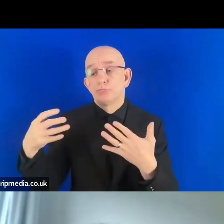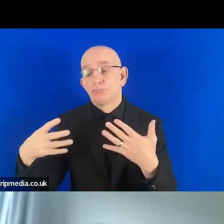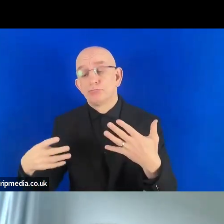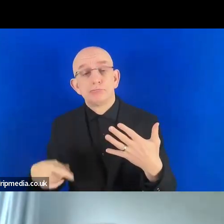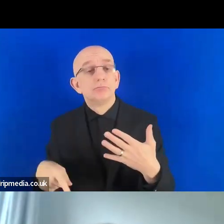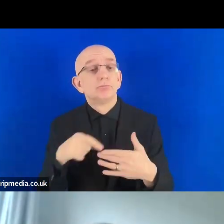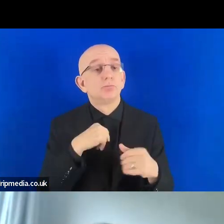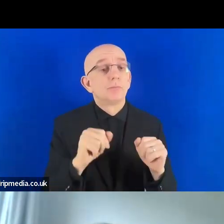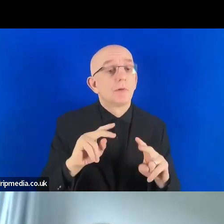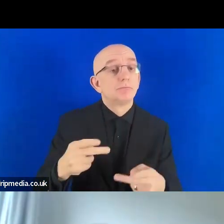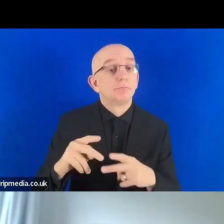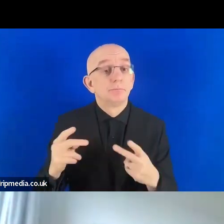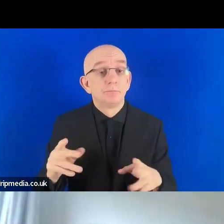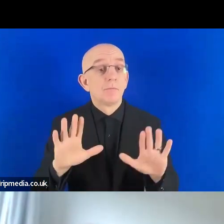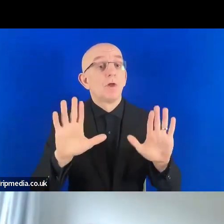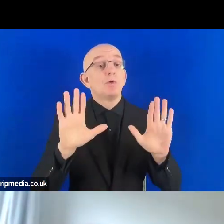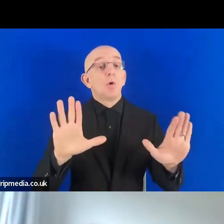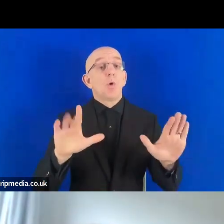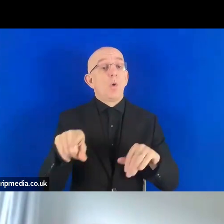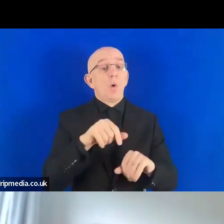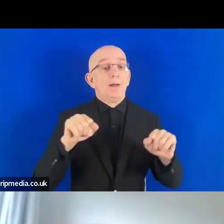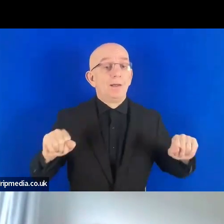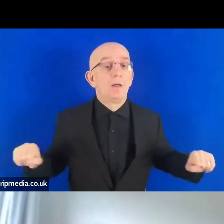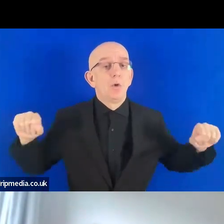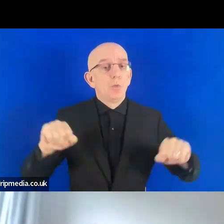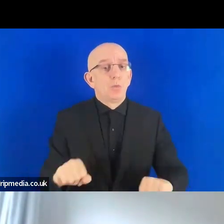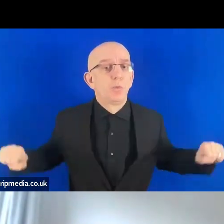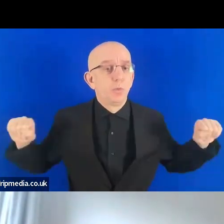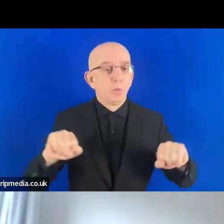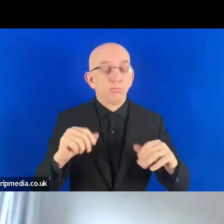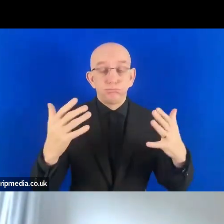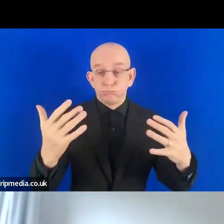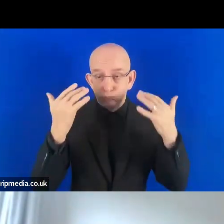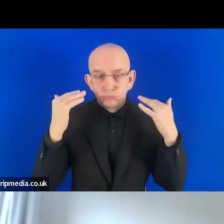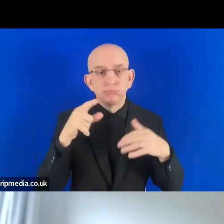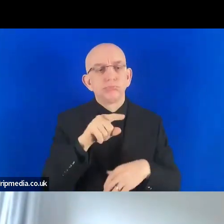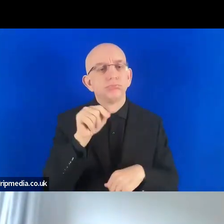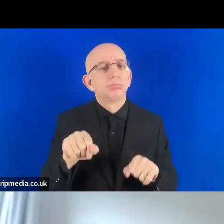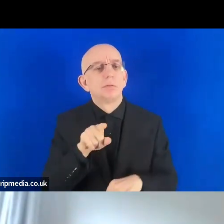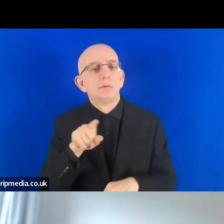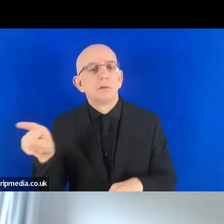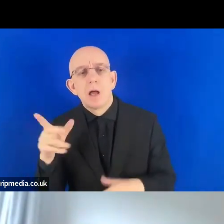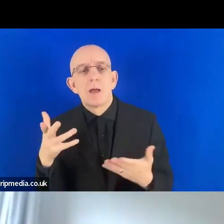In a few hours, you're like, I need to know this. I forgot to ask. We are having one more session,